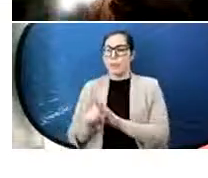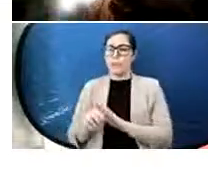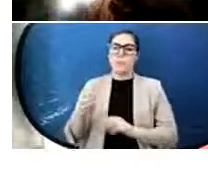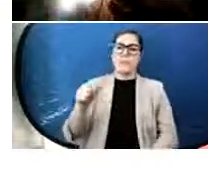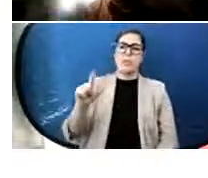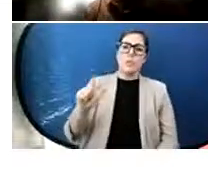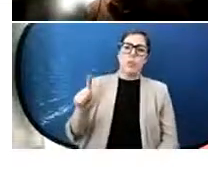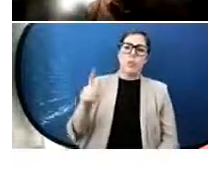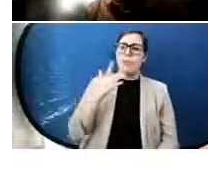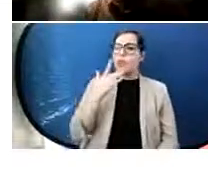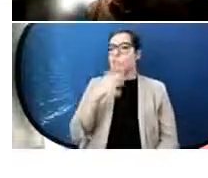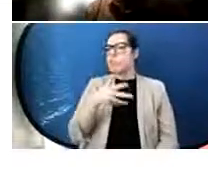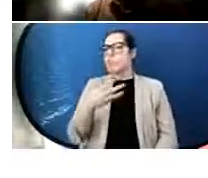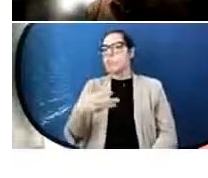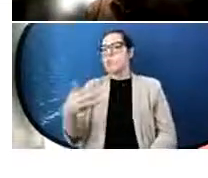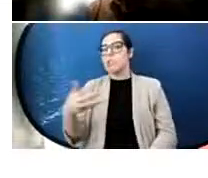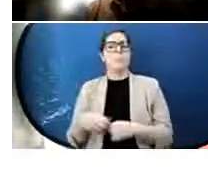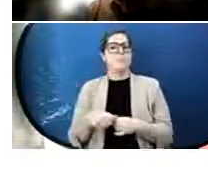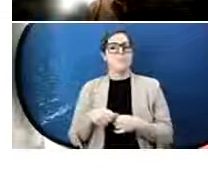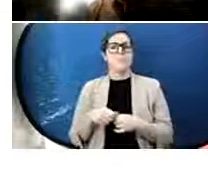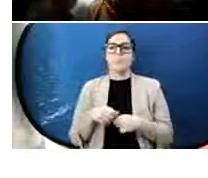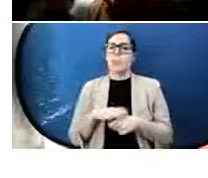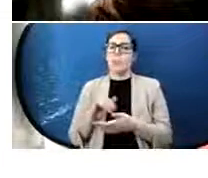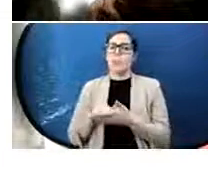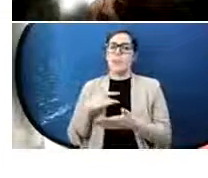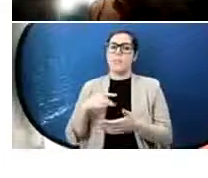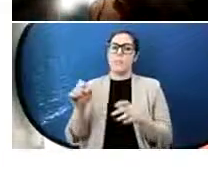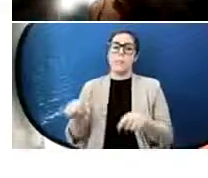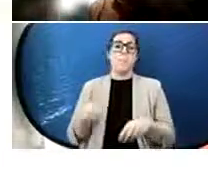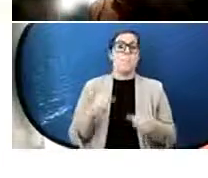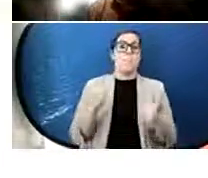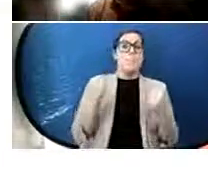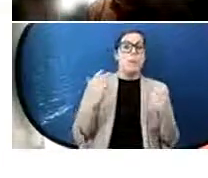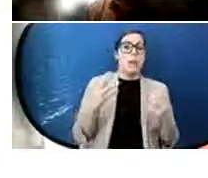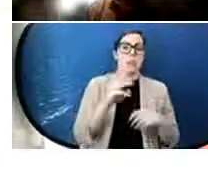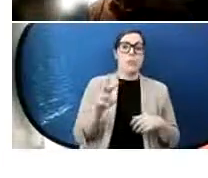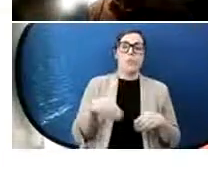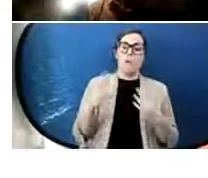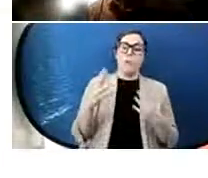go read about gender identity, and many, many sites offer some information about disability,